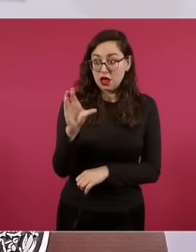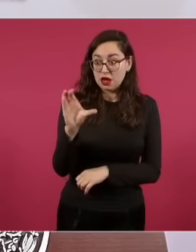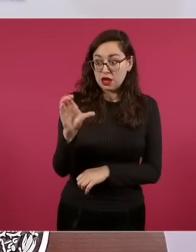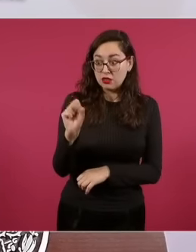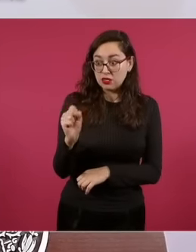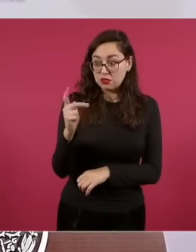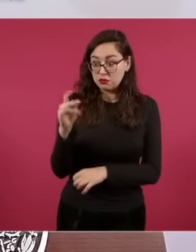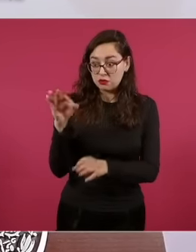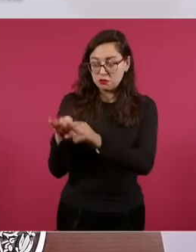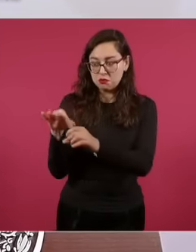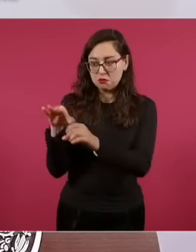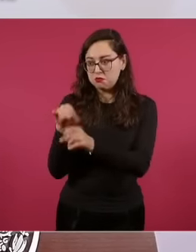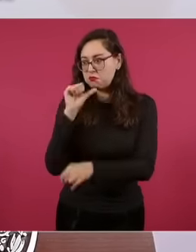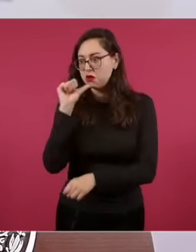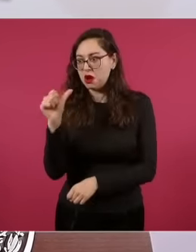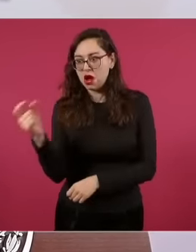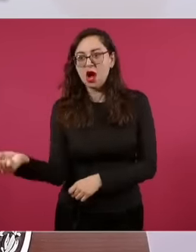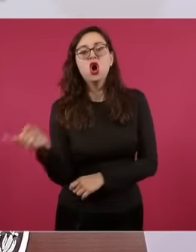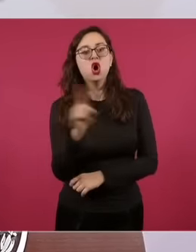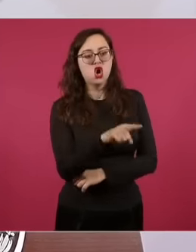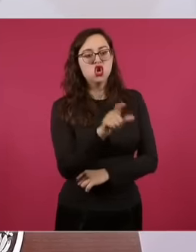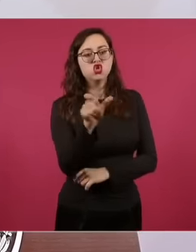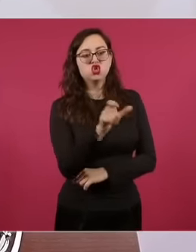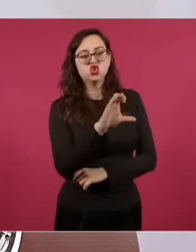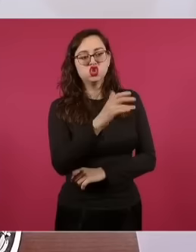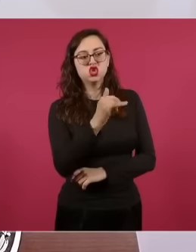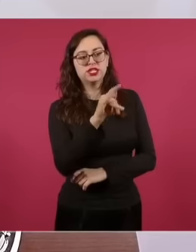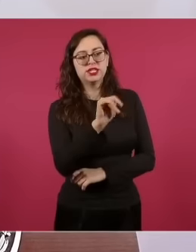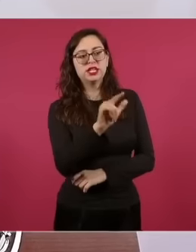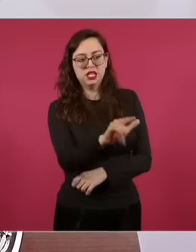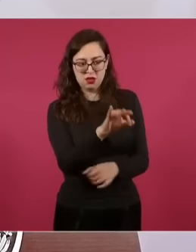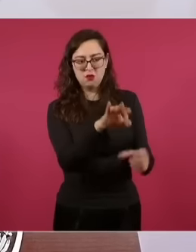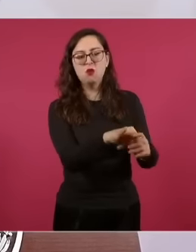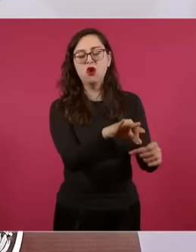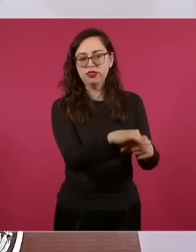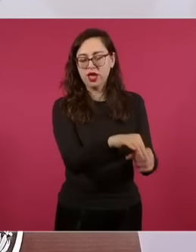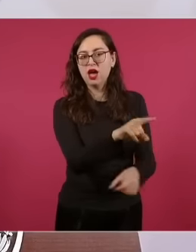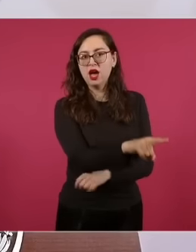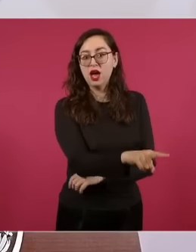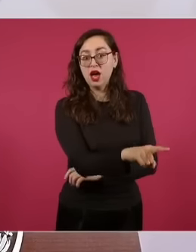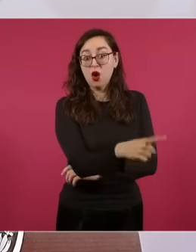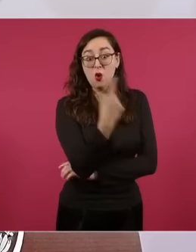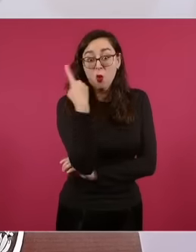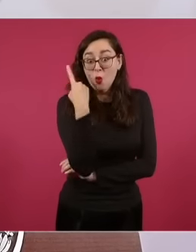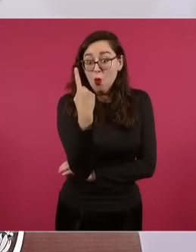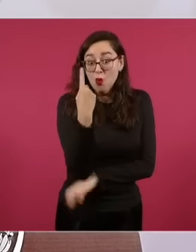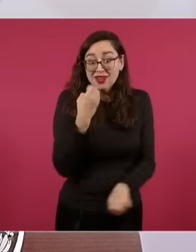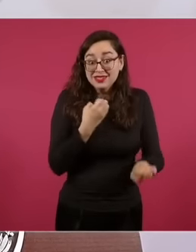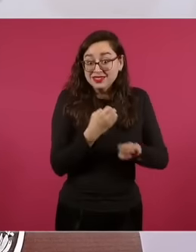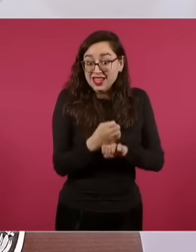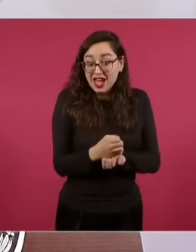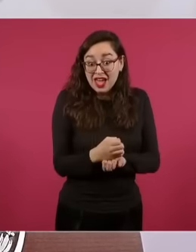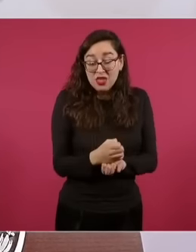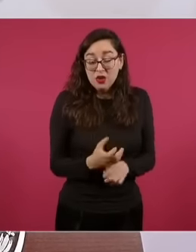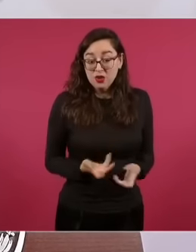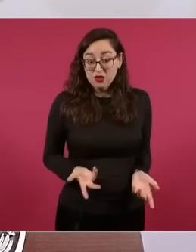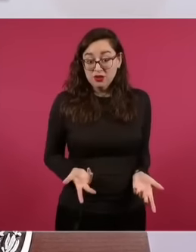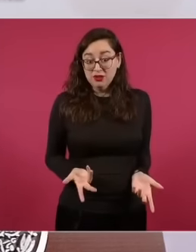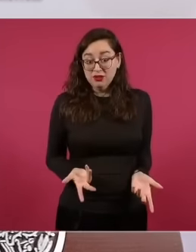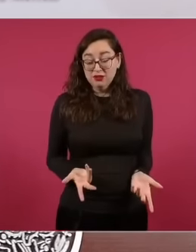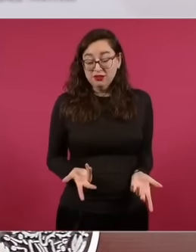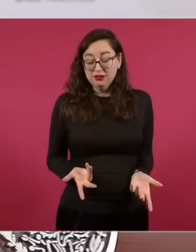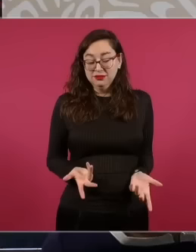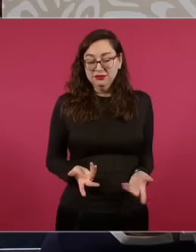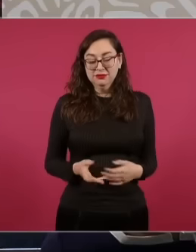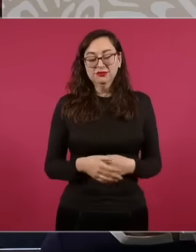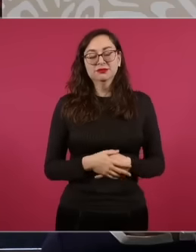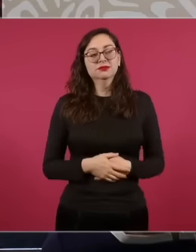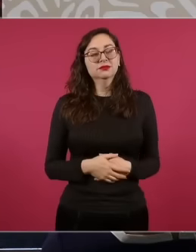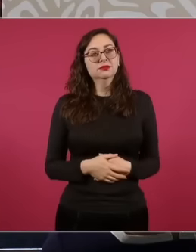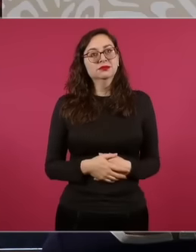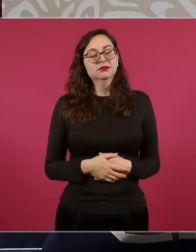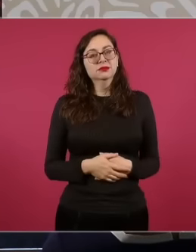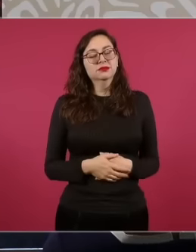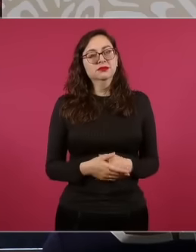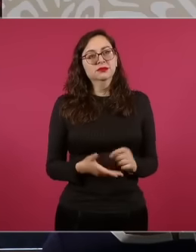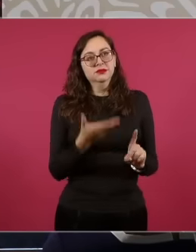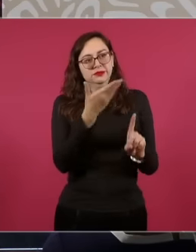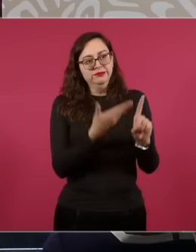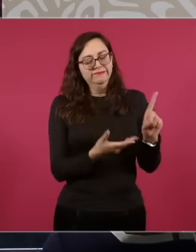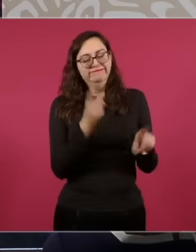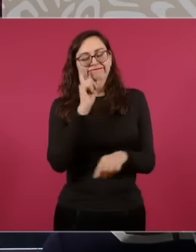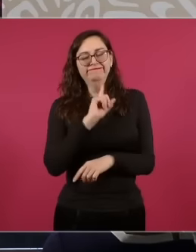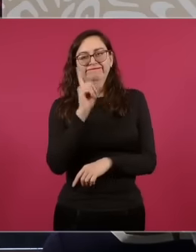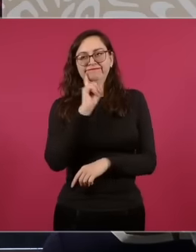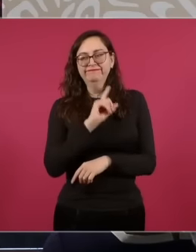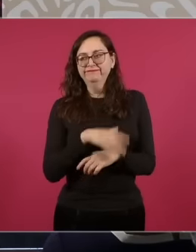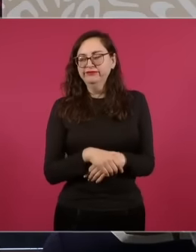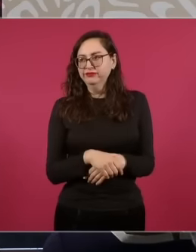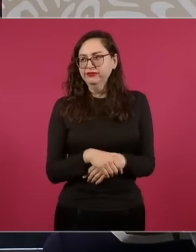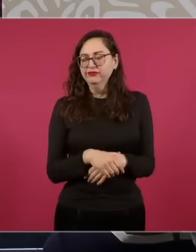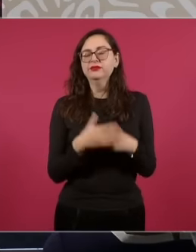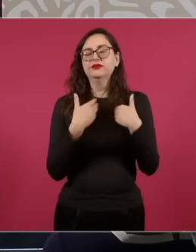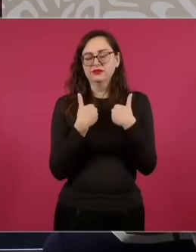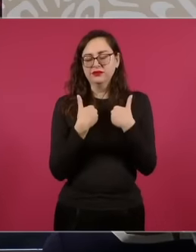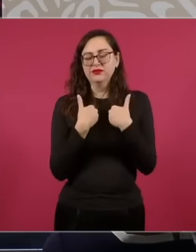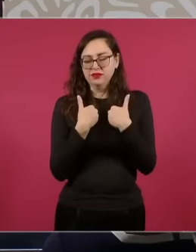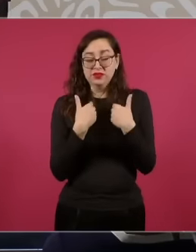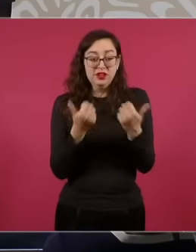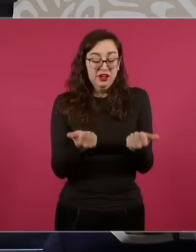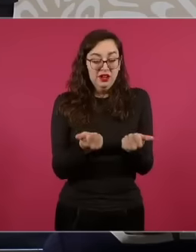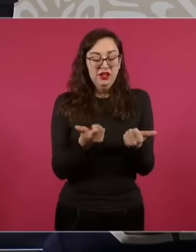Sooch wins and I also understand her, I justify her because I'm seeing that she's